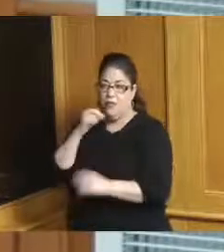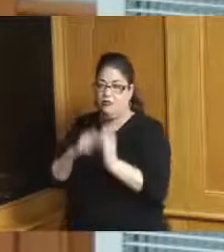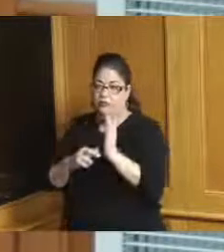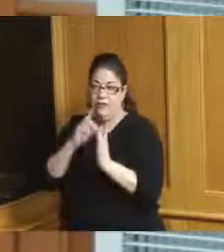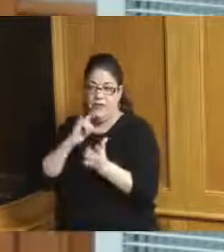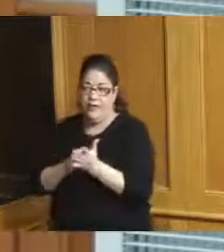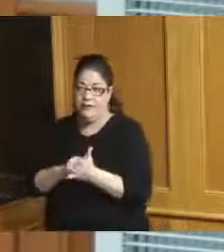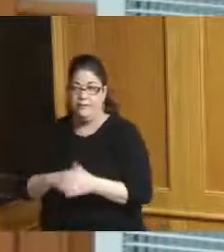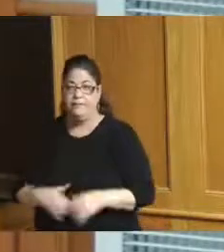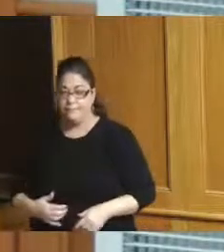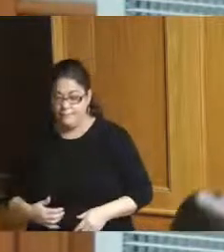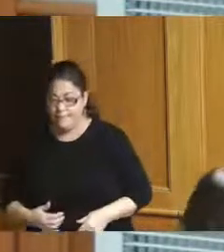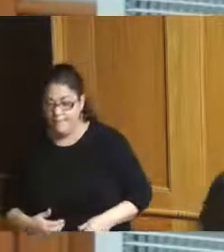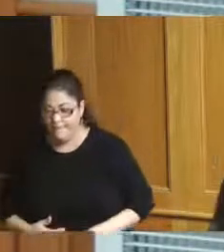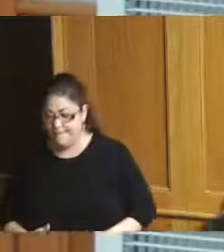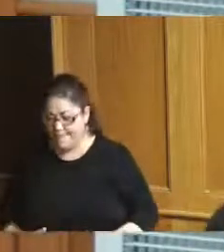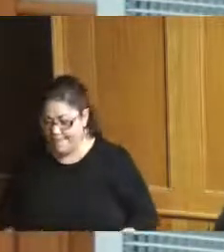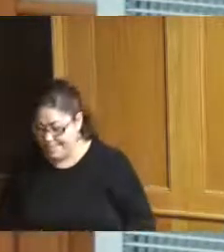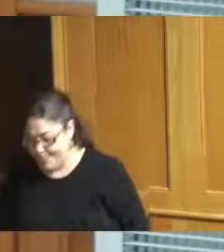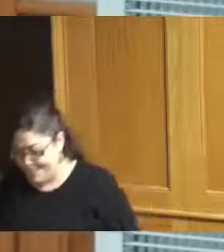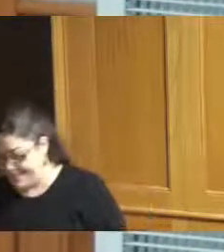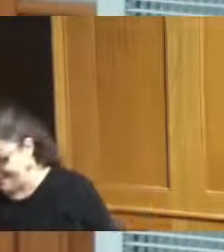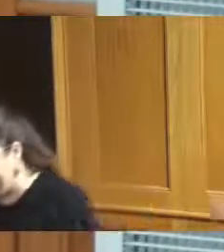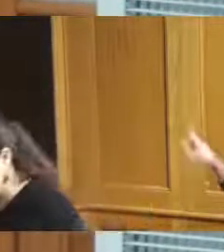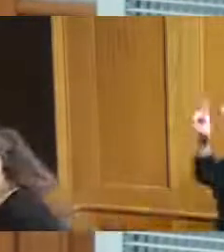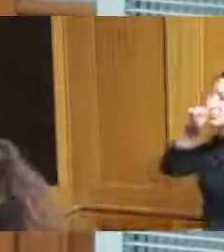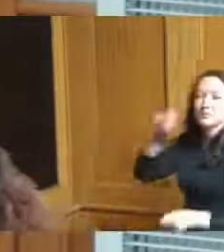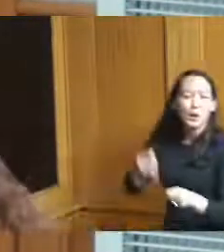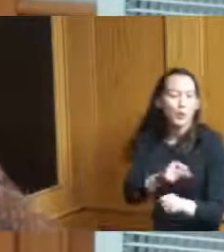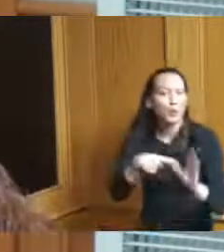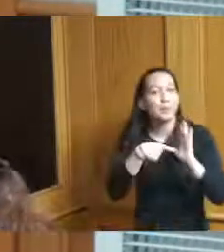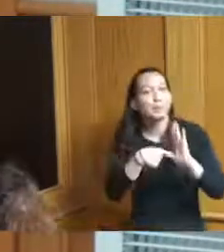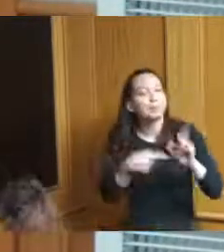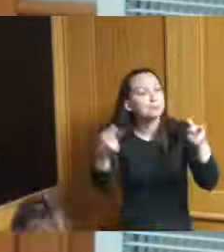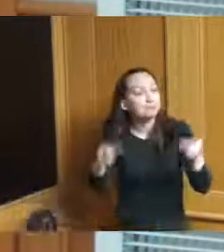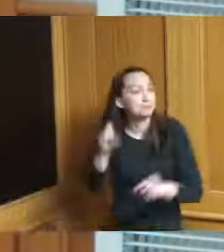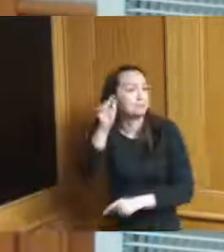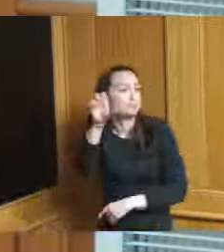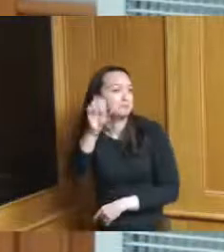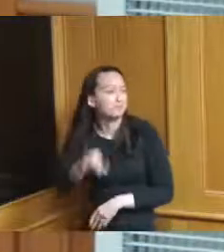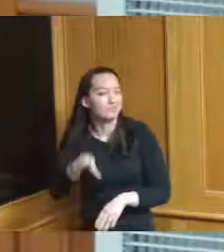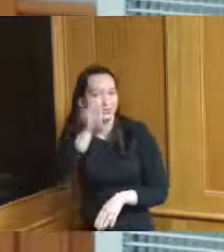was interesting I can give you an actual example and I guess this is recorded so I won't say the